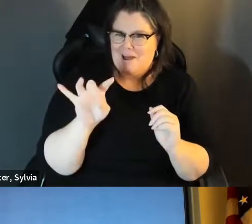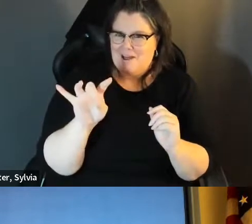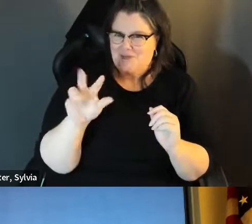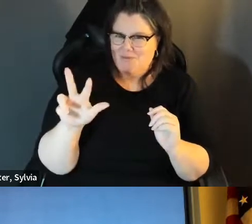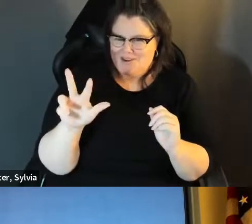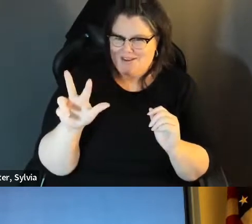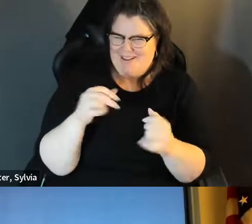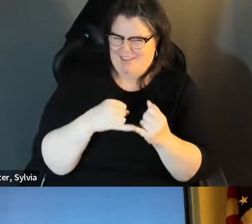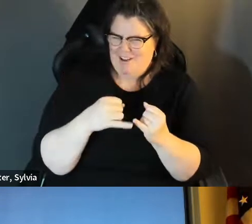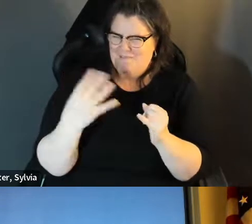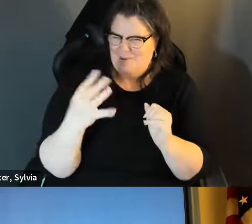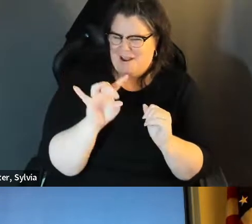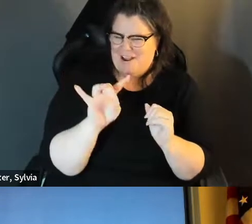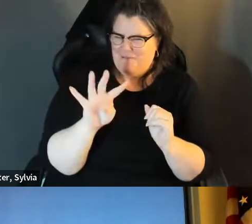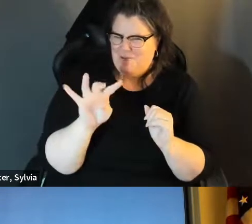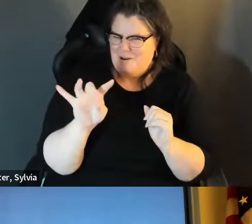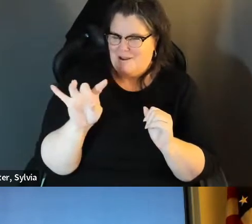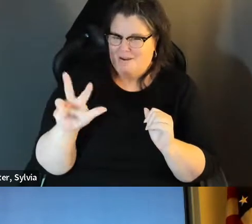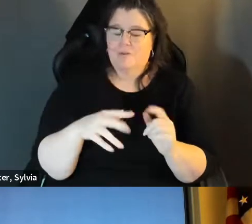844-338-